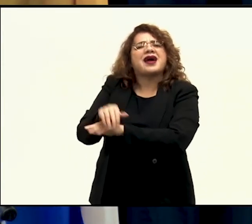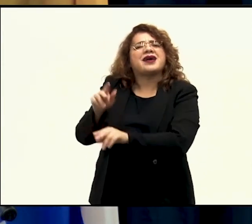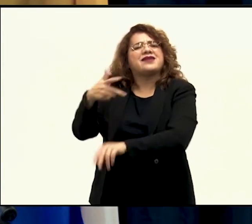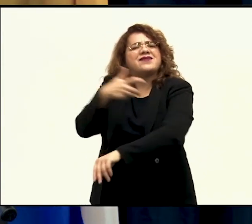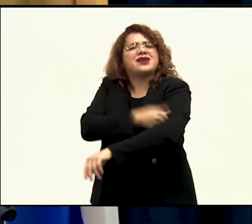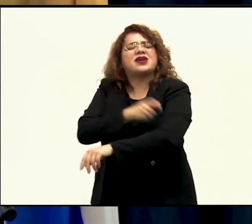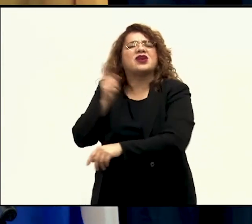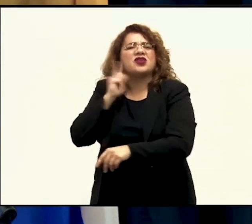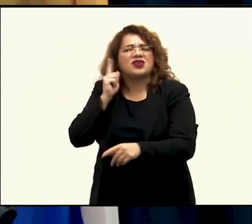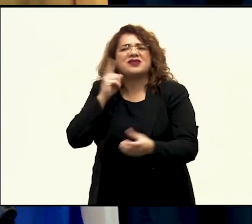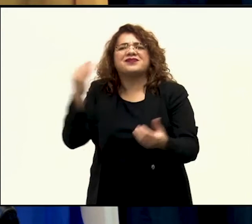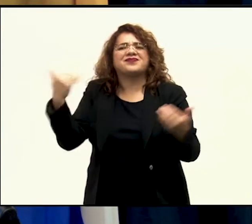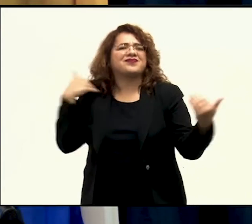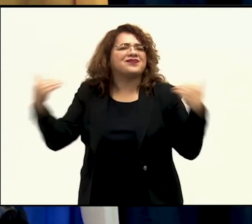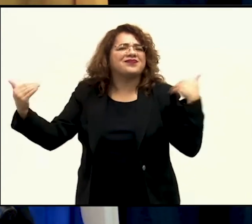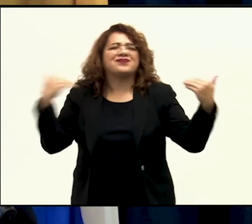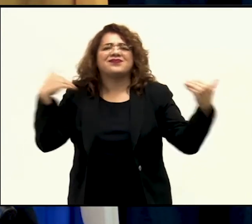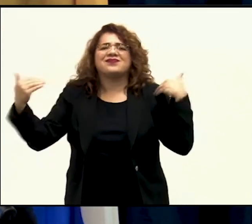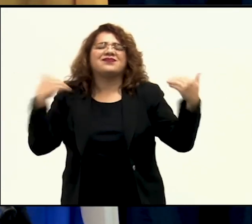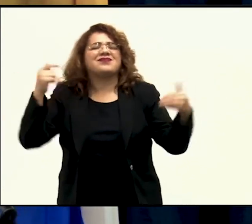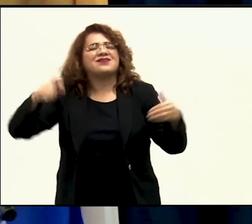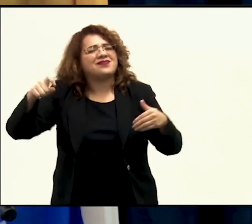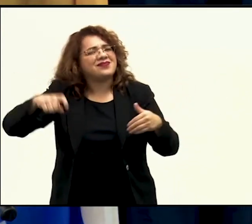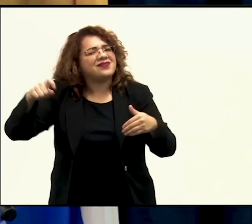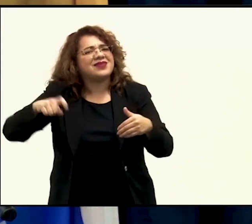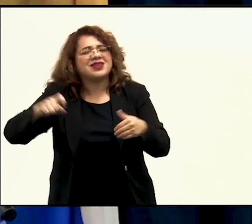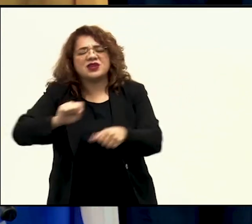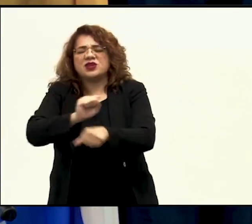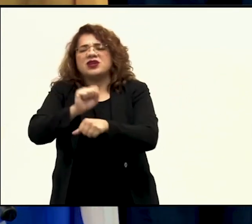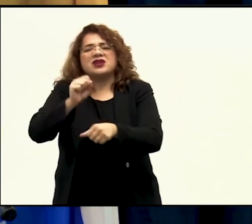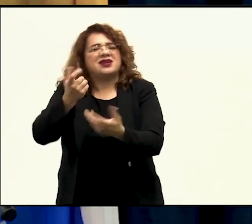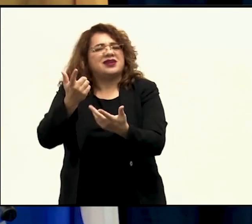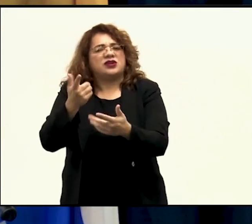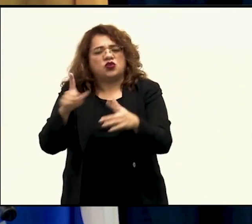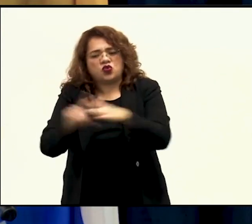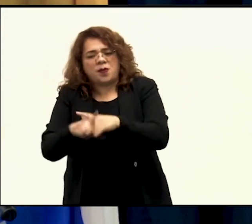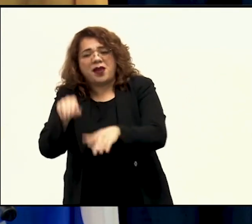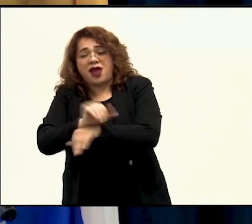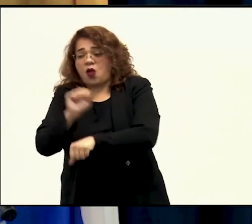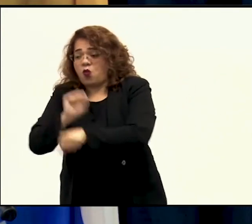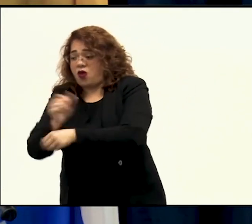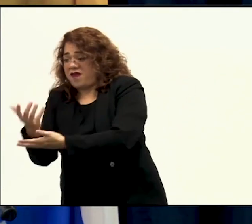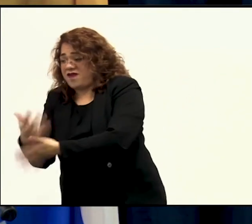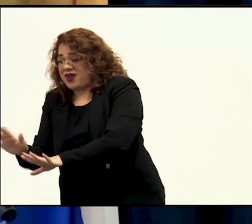We're hearing a lot in the community is for folks that work throughout the day.